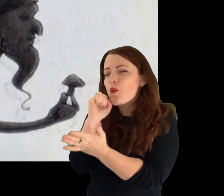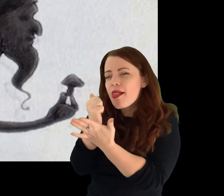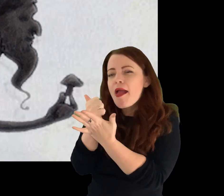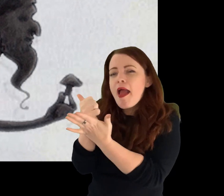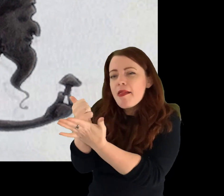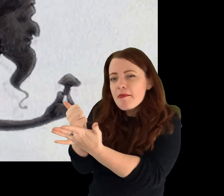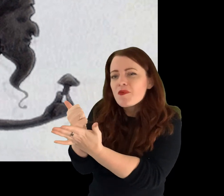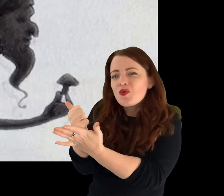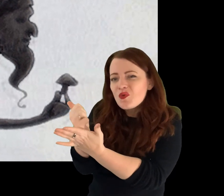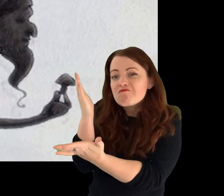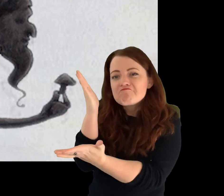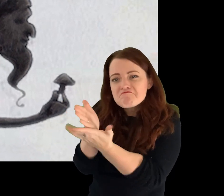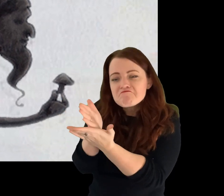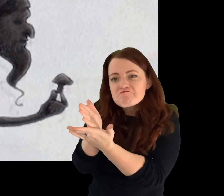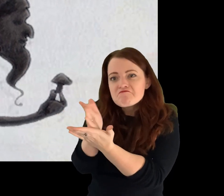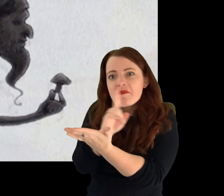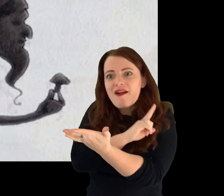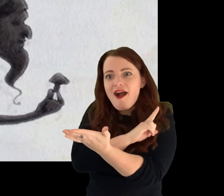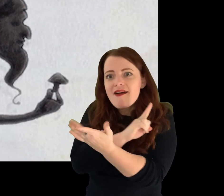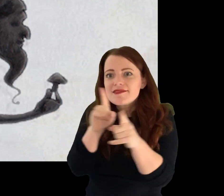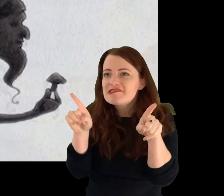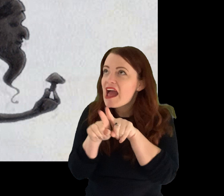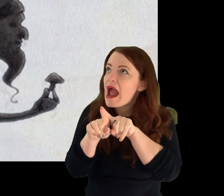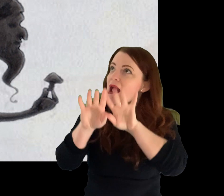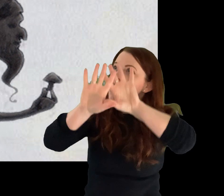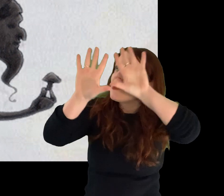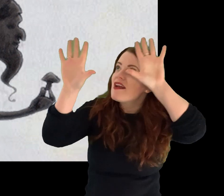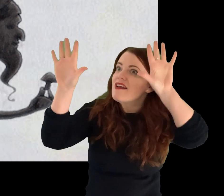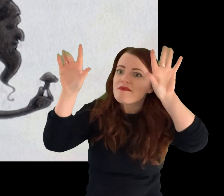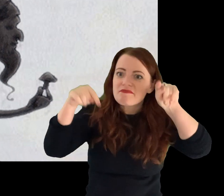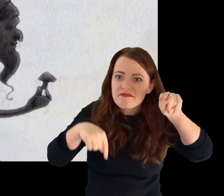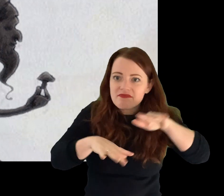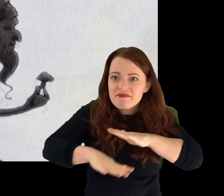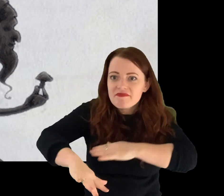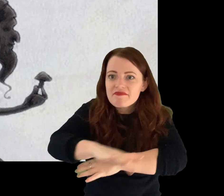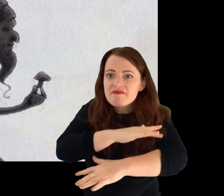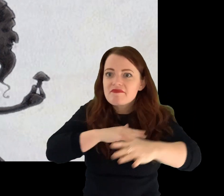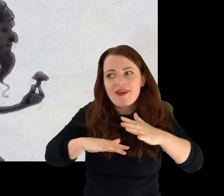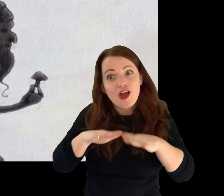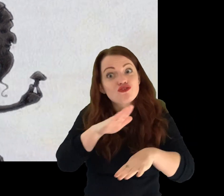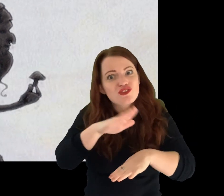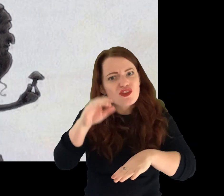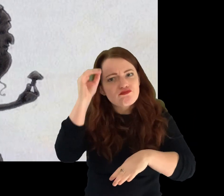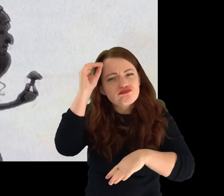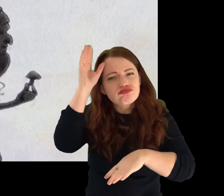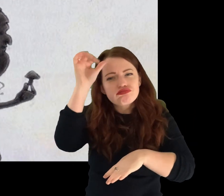For indeed as above so below And children are wiser